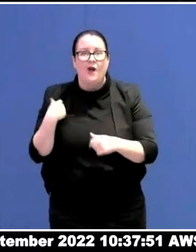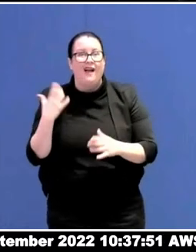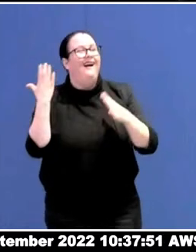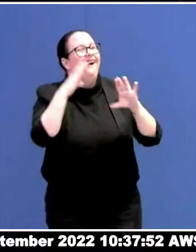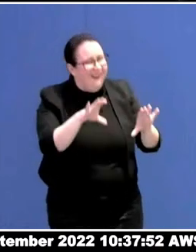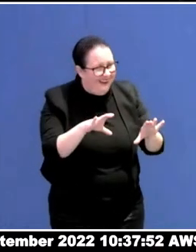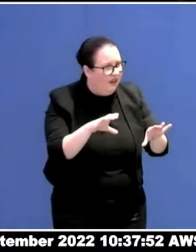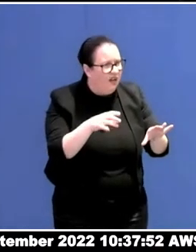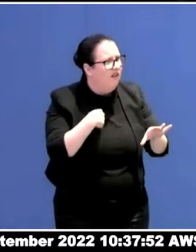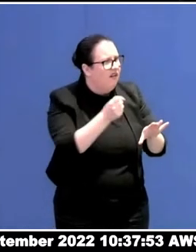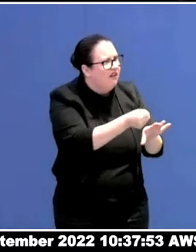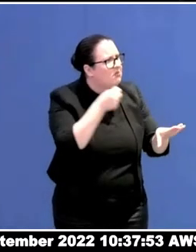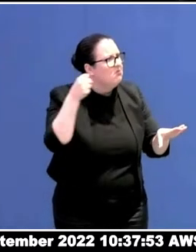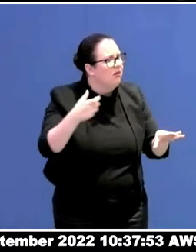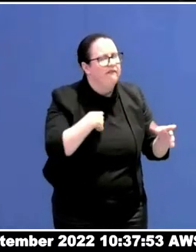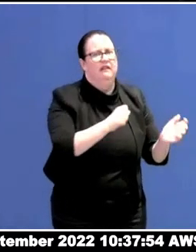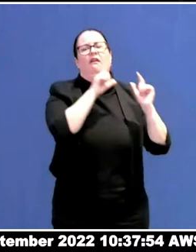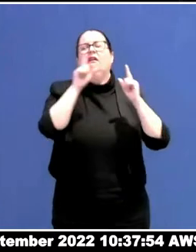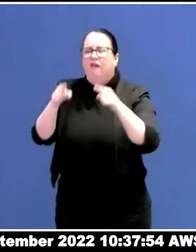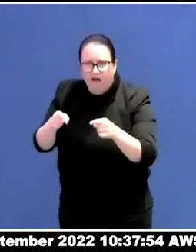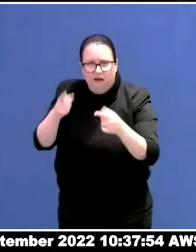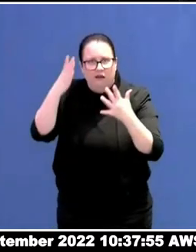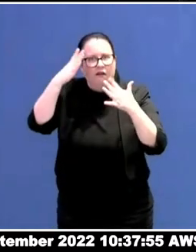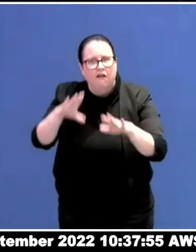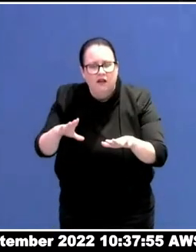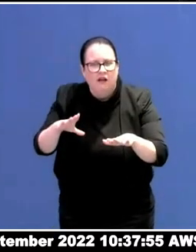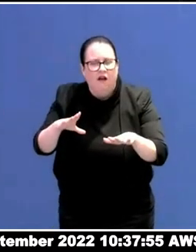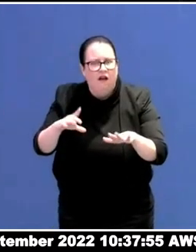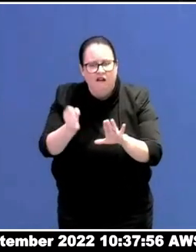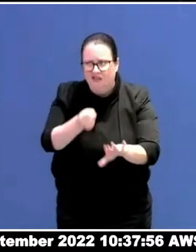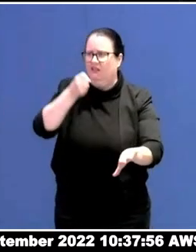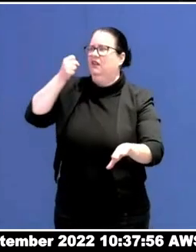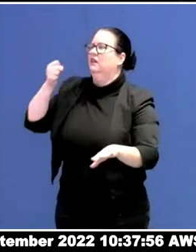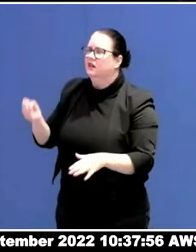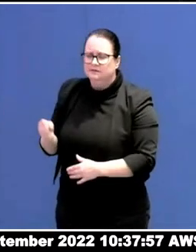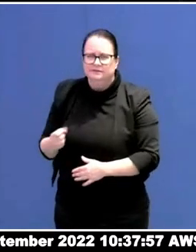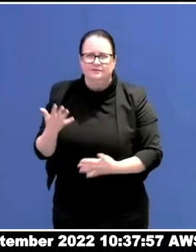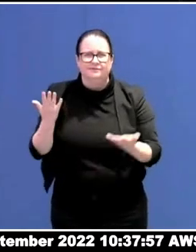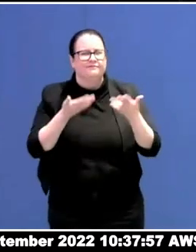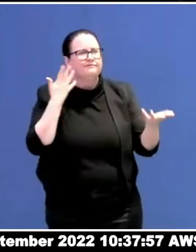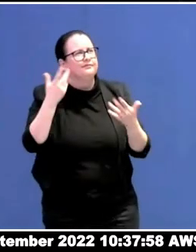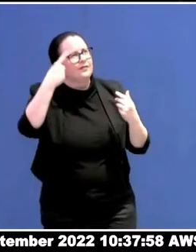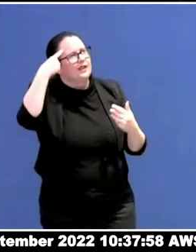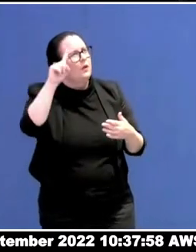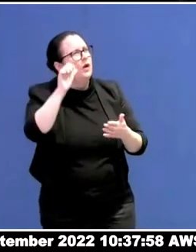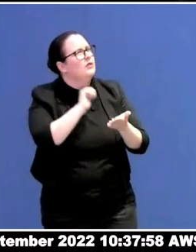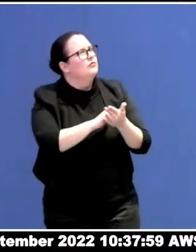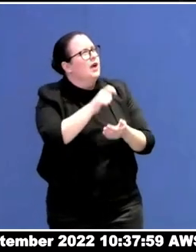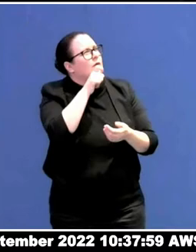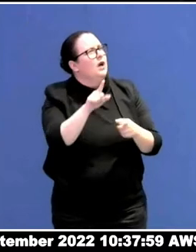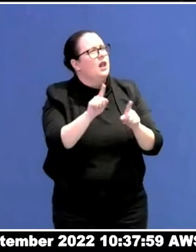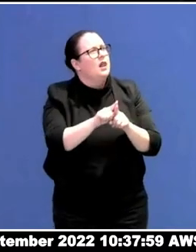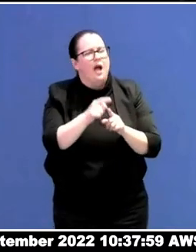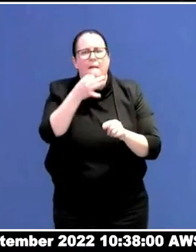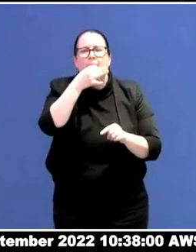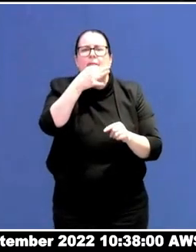the next and in - what's the - it's like hostel, short-term accommodation,